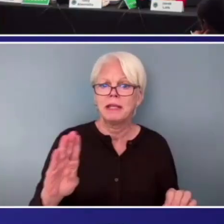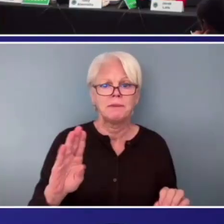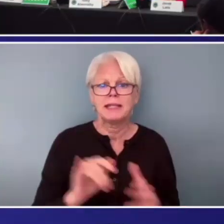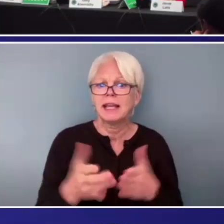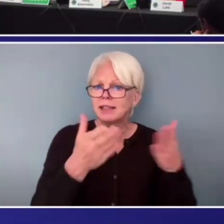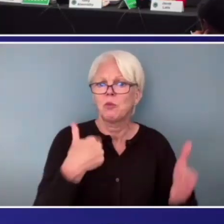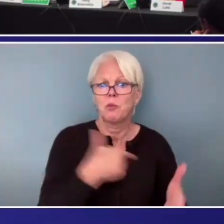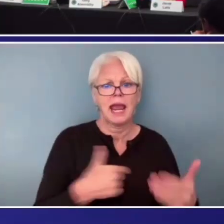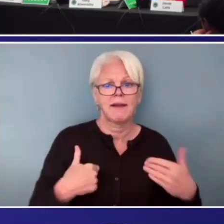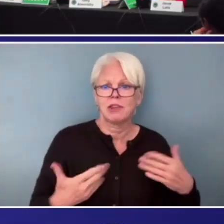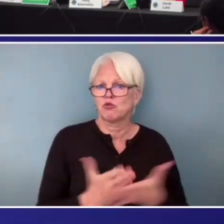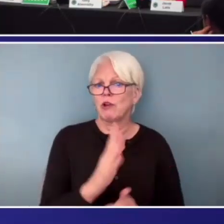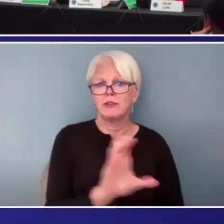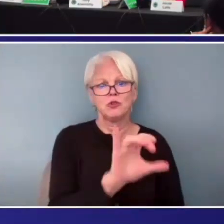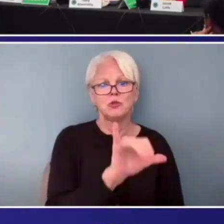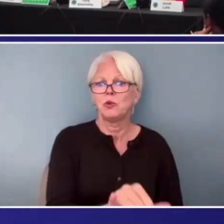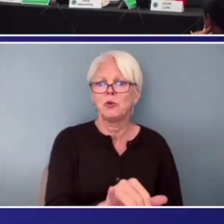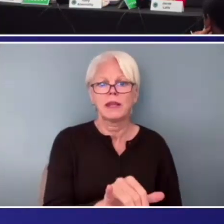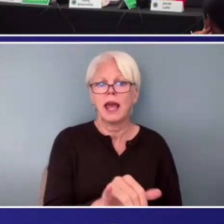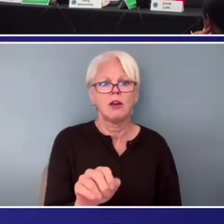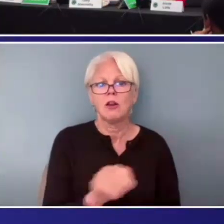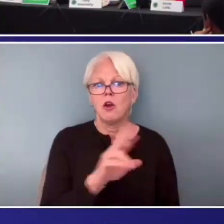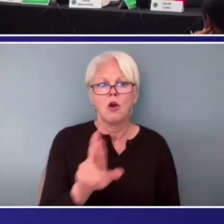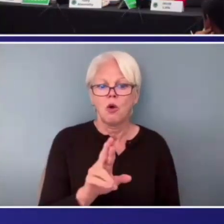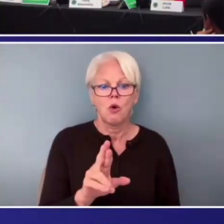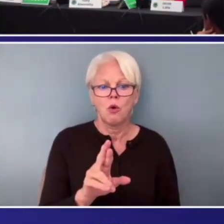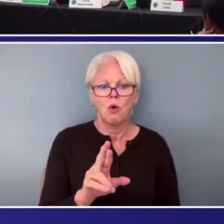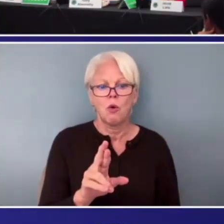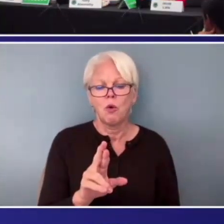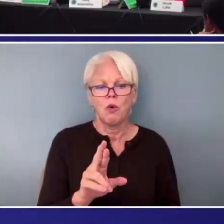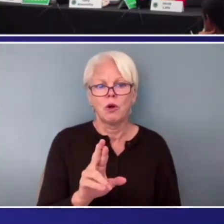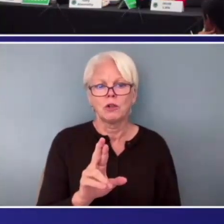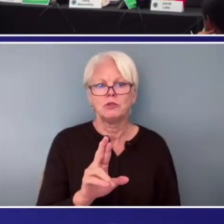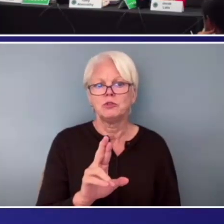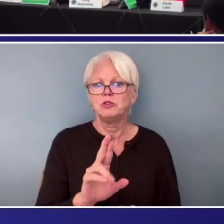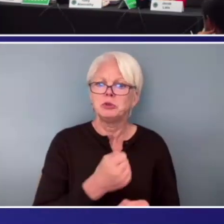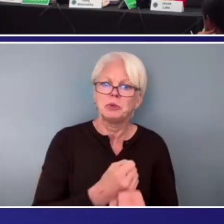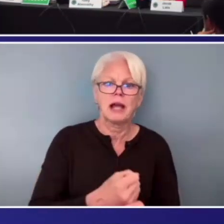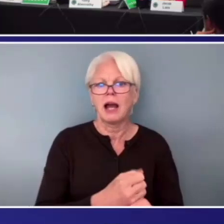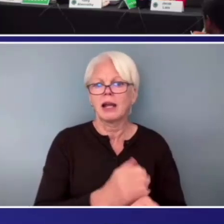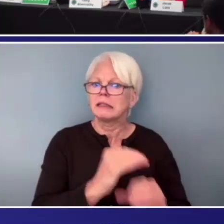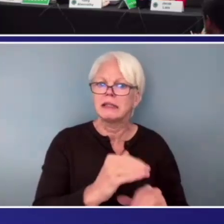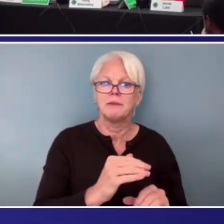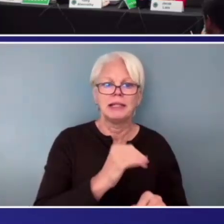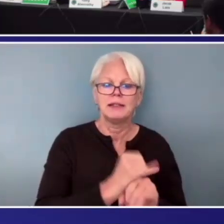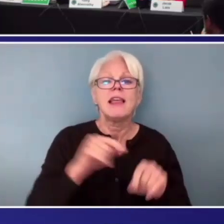to do that or to lock down institutions here, whereas this was designed to allow institutions the ability to,